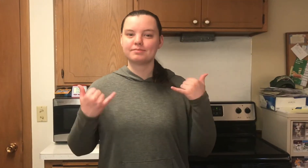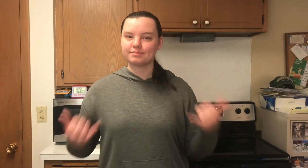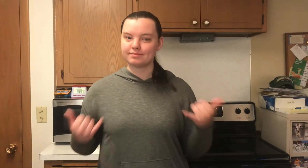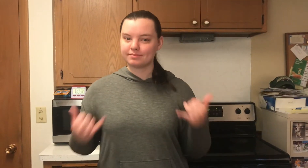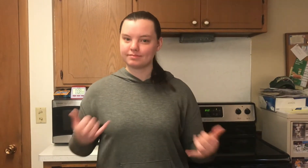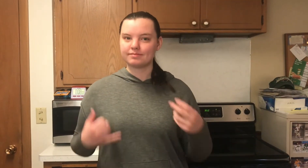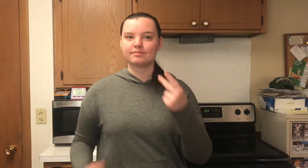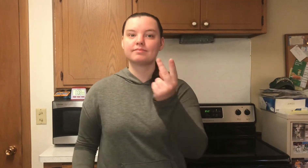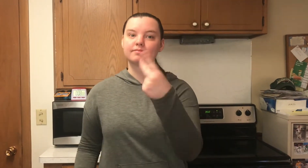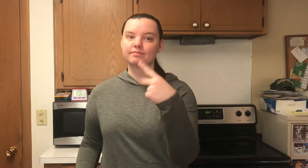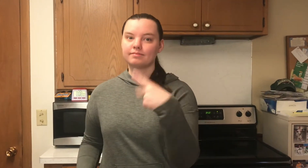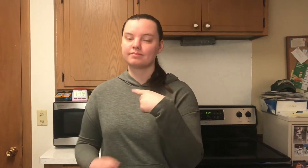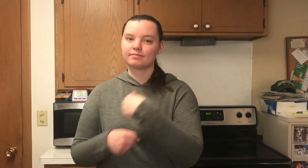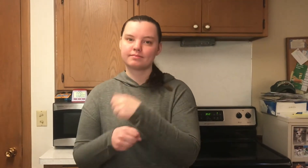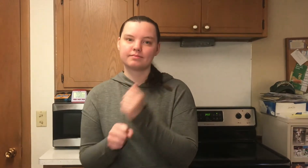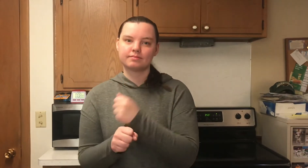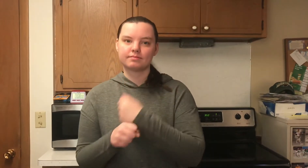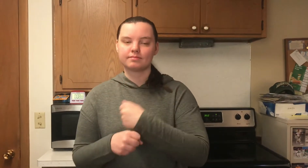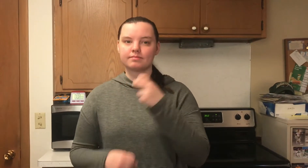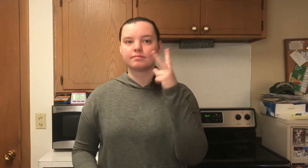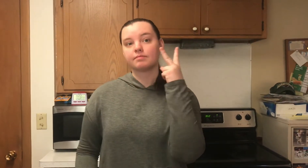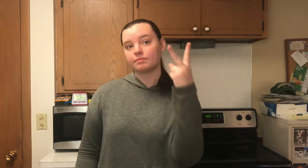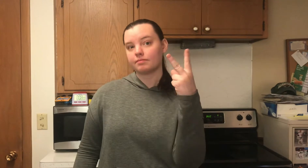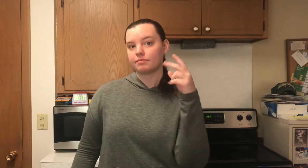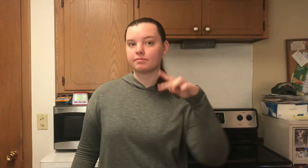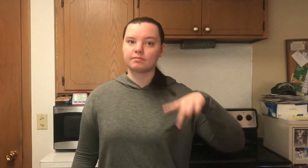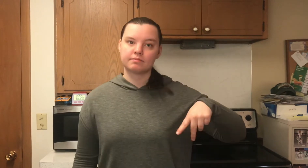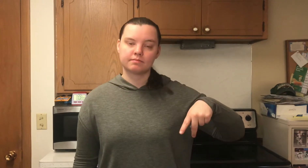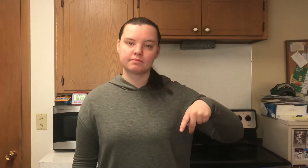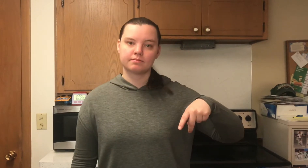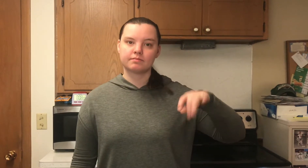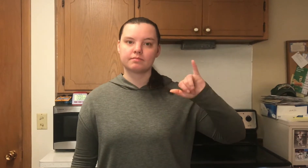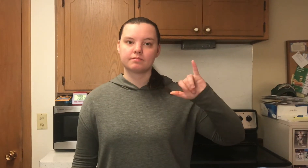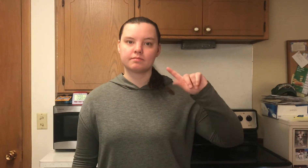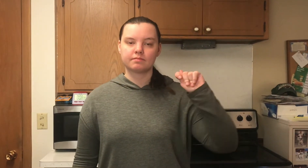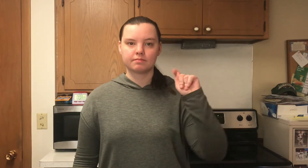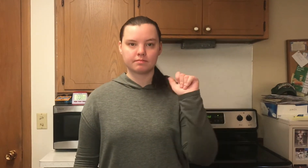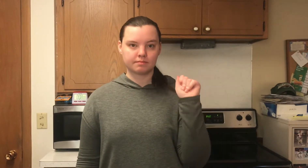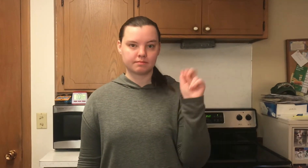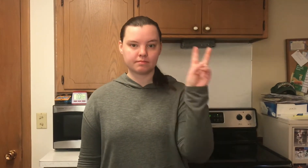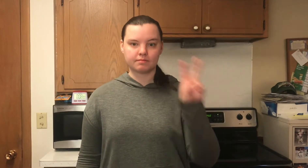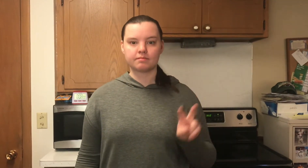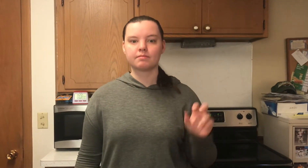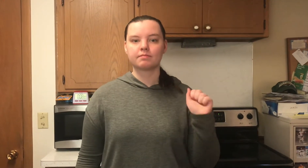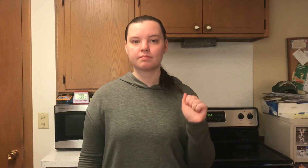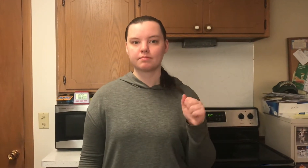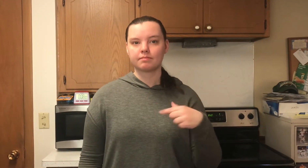Today we’re making two pita pizzas.